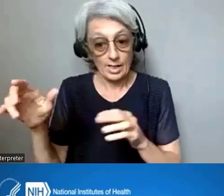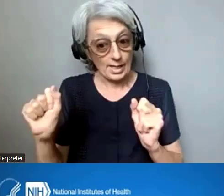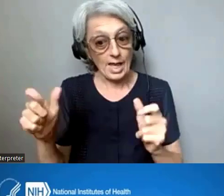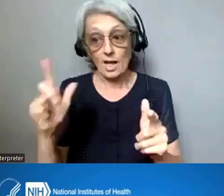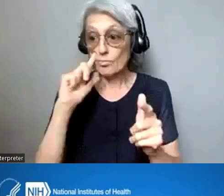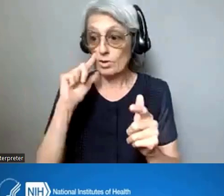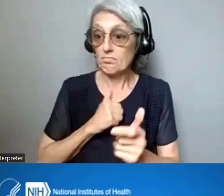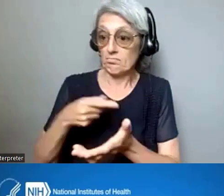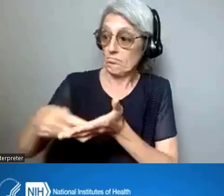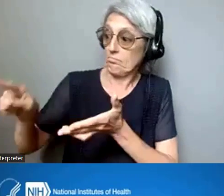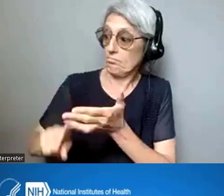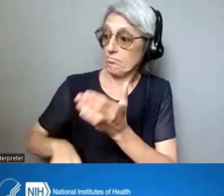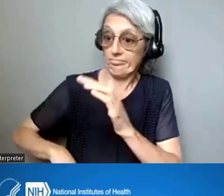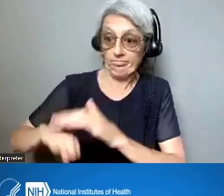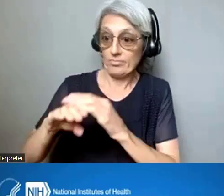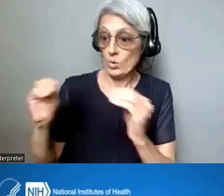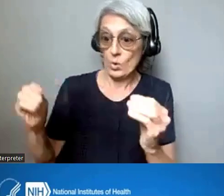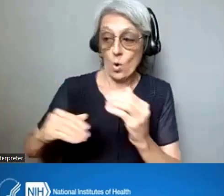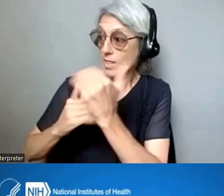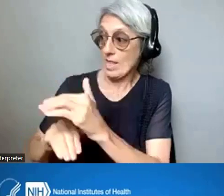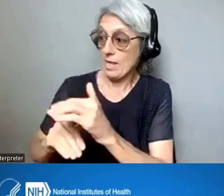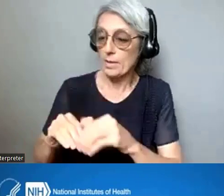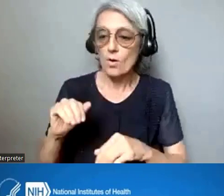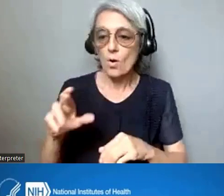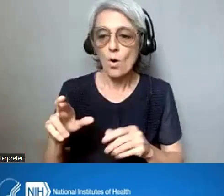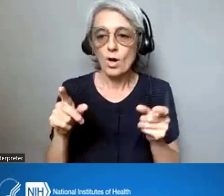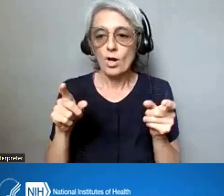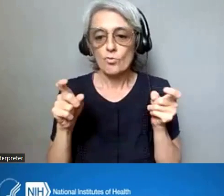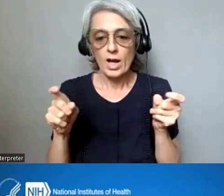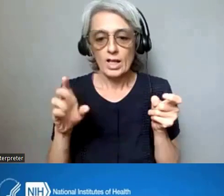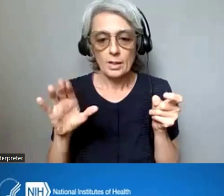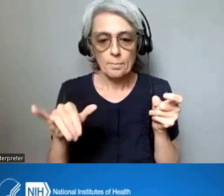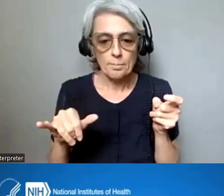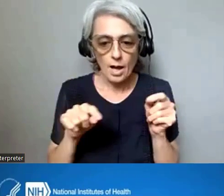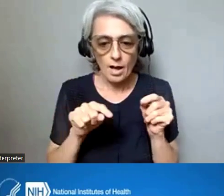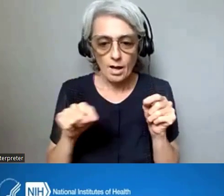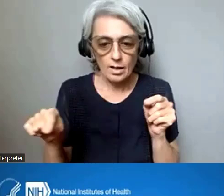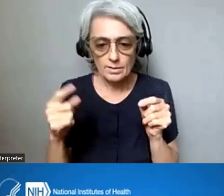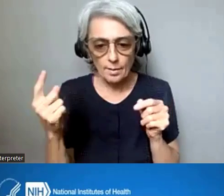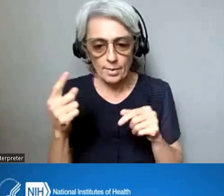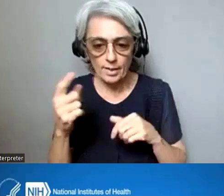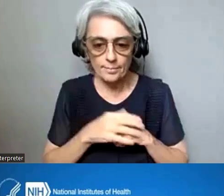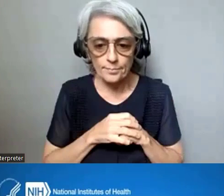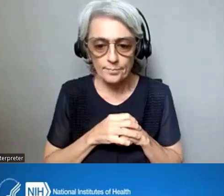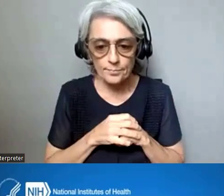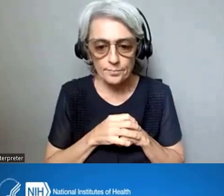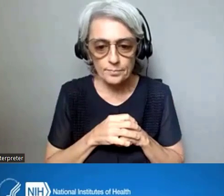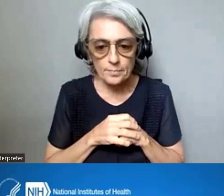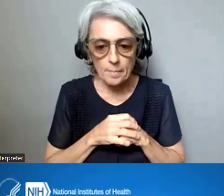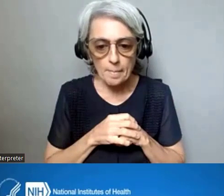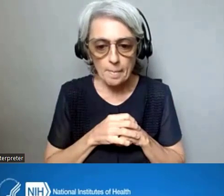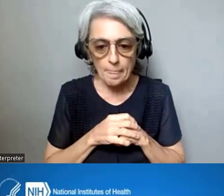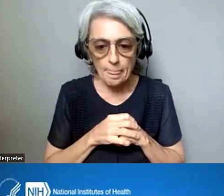or is this regulated by the divestee? For instance, I would like to be able to compete with Target